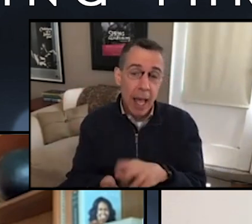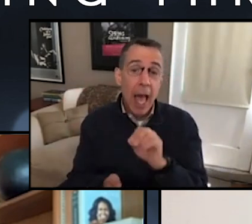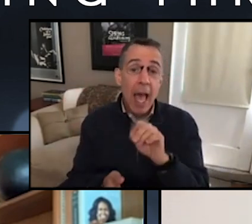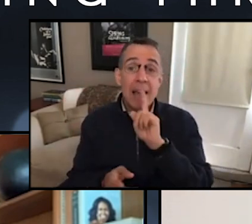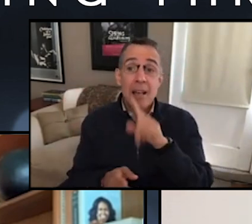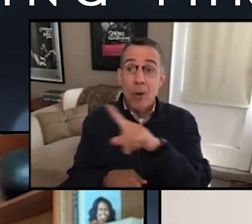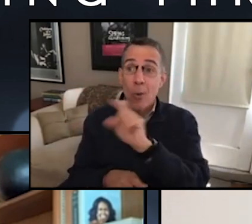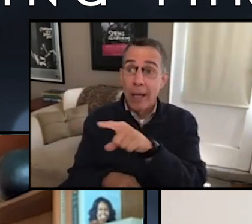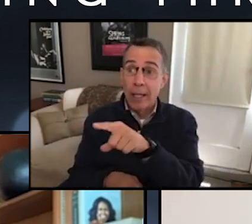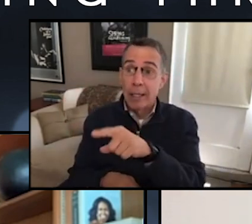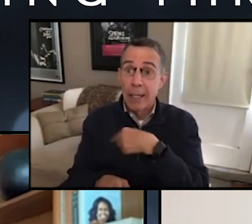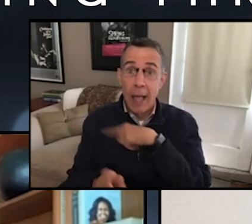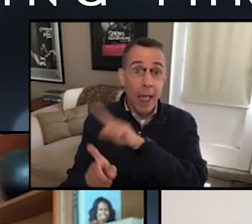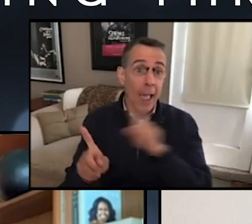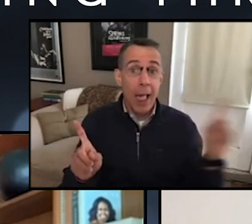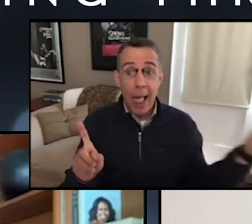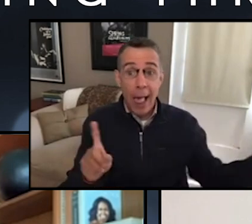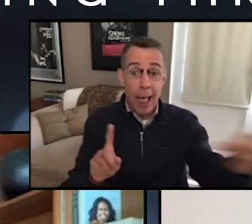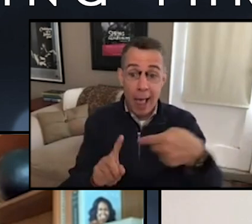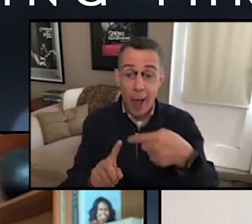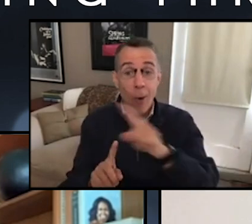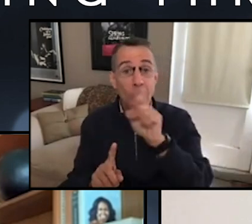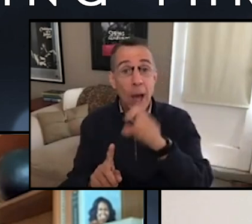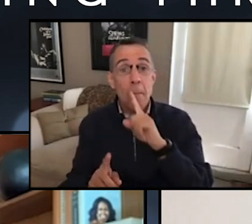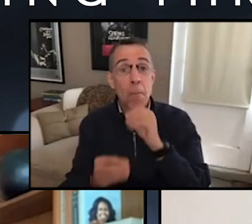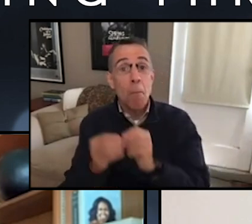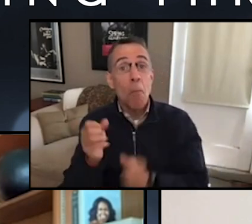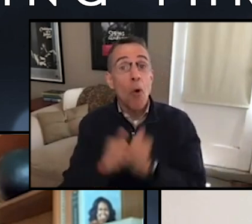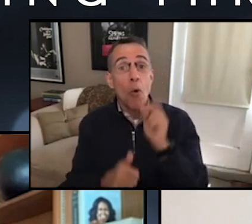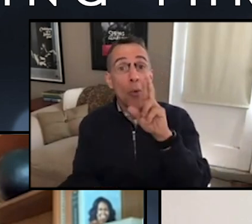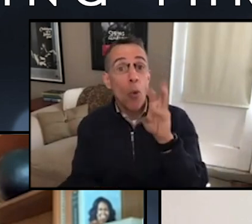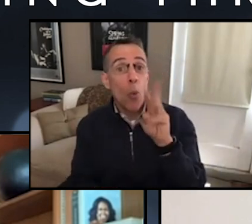question Coleman, as far as the most rewarding part of this? It's really been